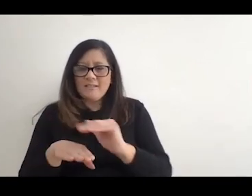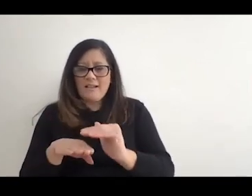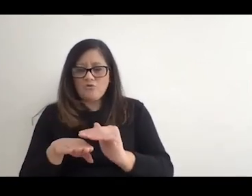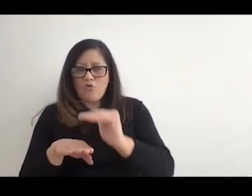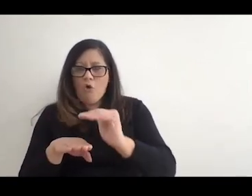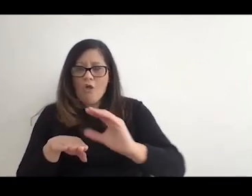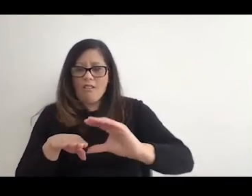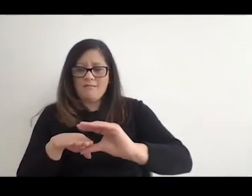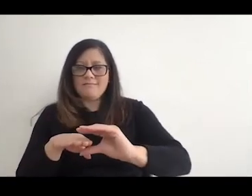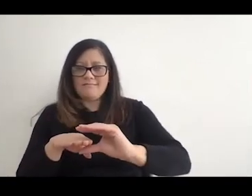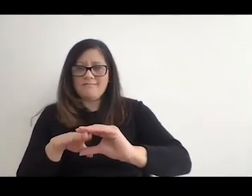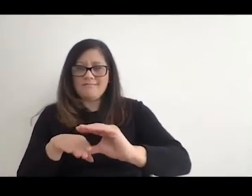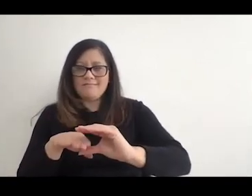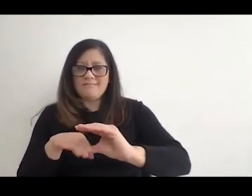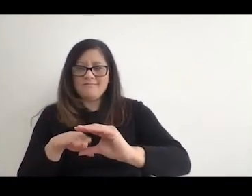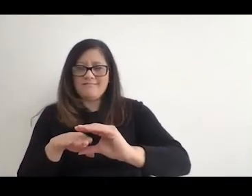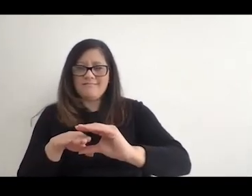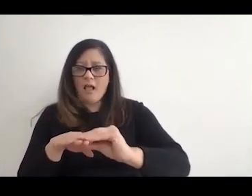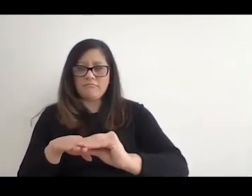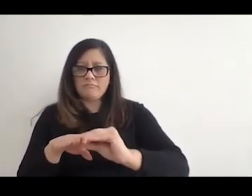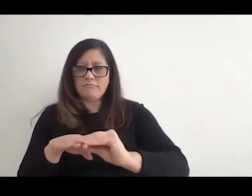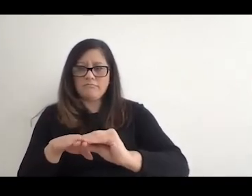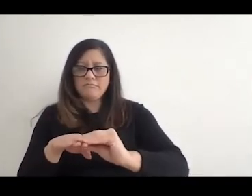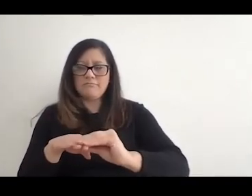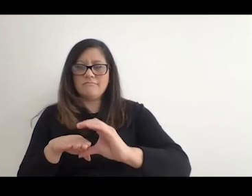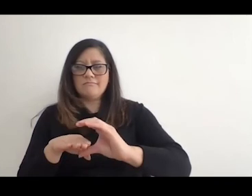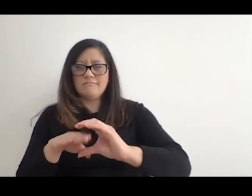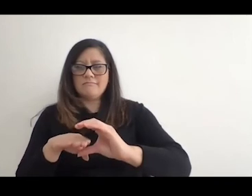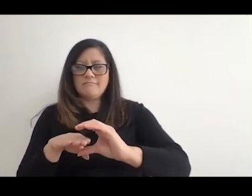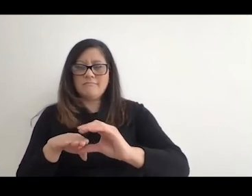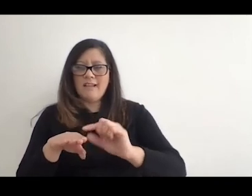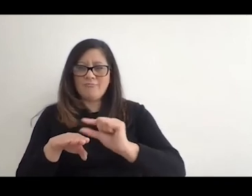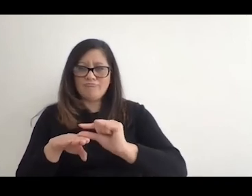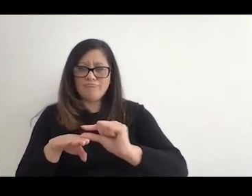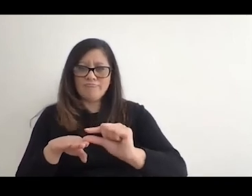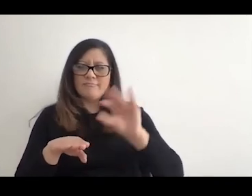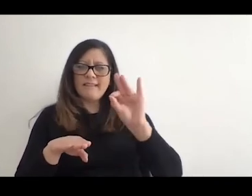because there is a little extra. Fatty tissue on the top of the foot